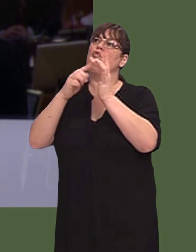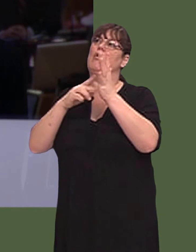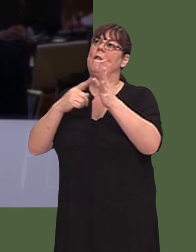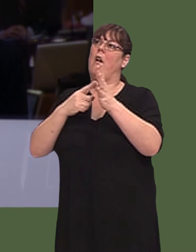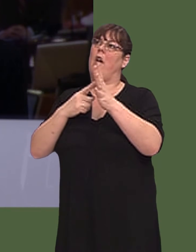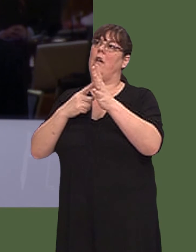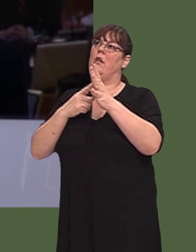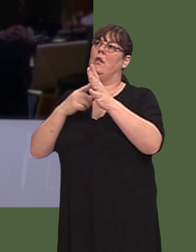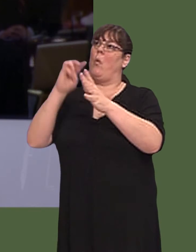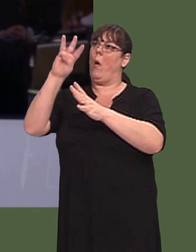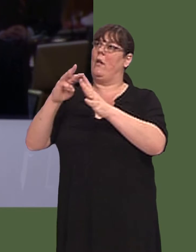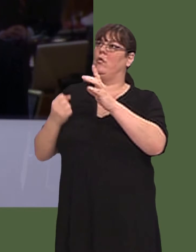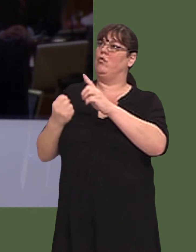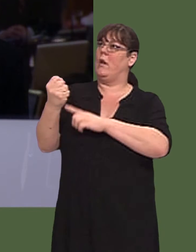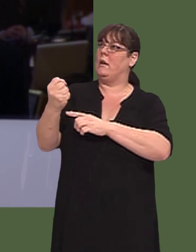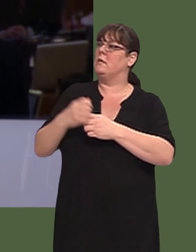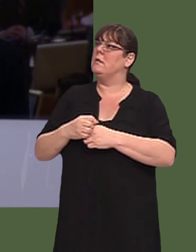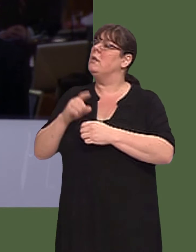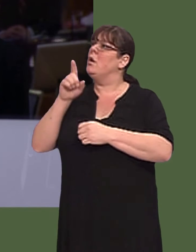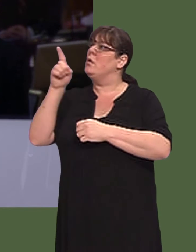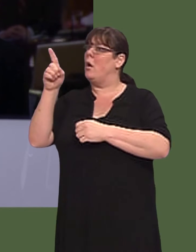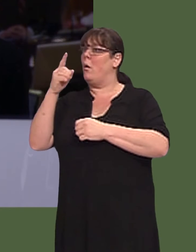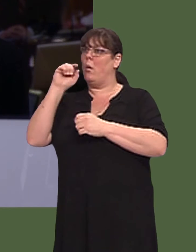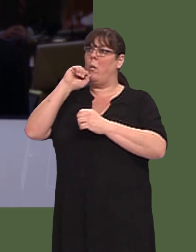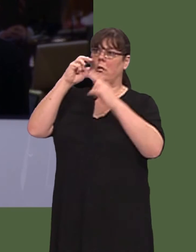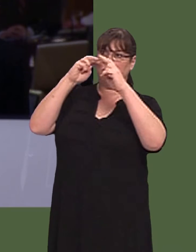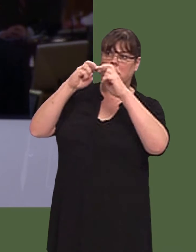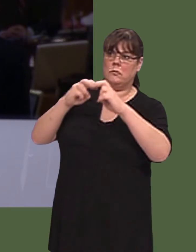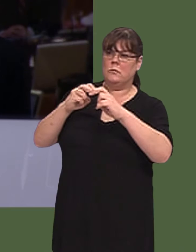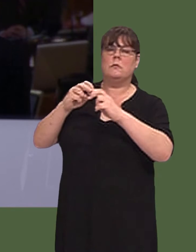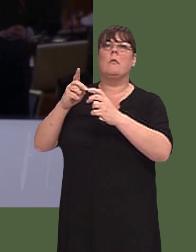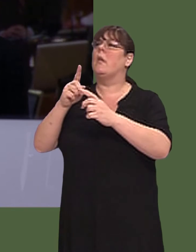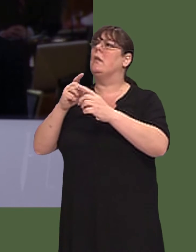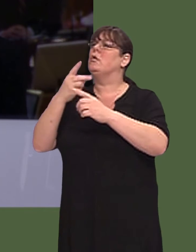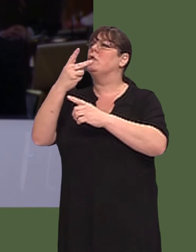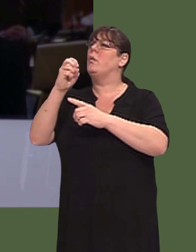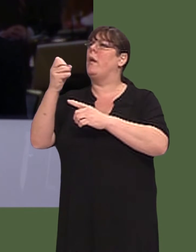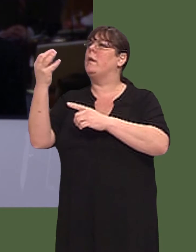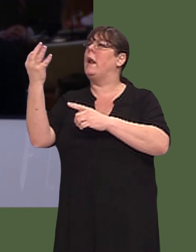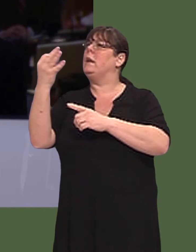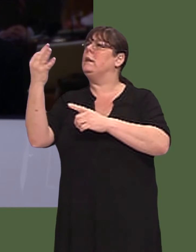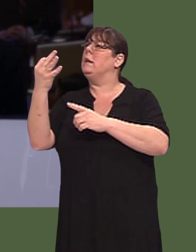What are you doing to make sure that, as that new franchise date of 2018, I believe it is,